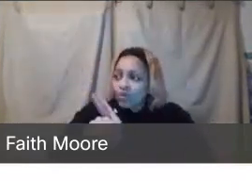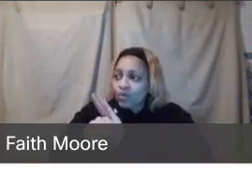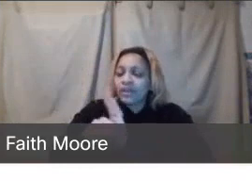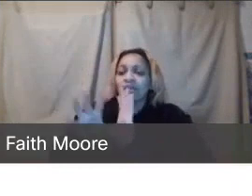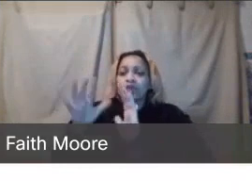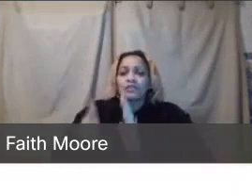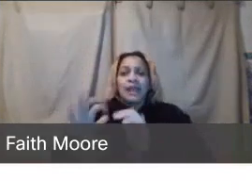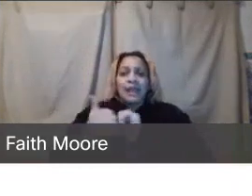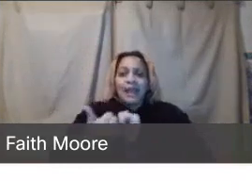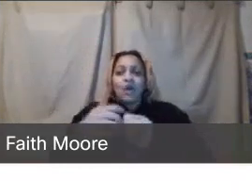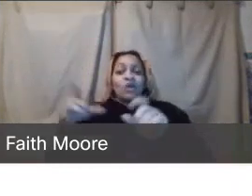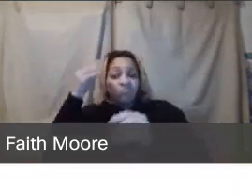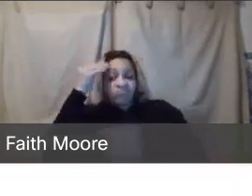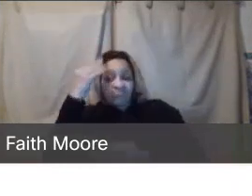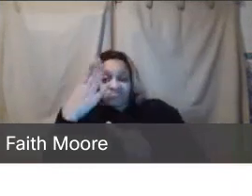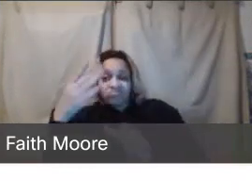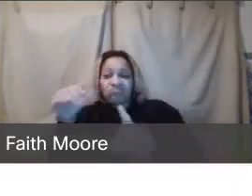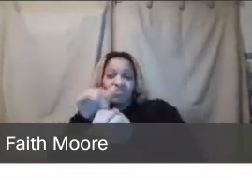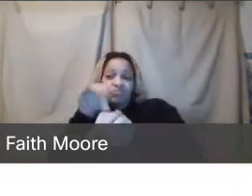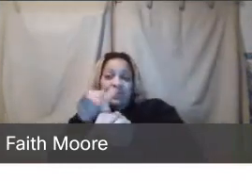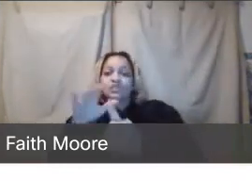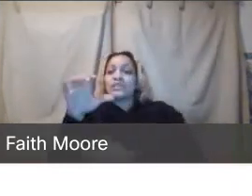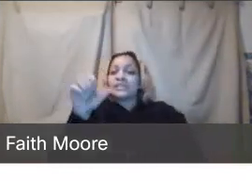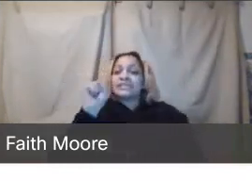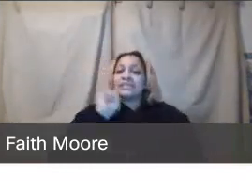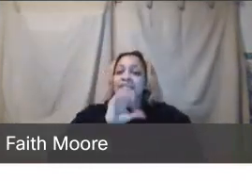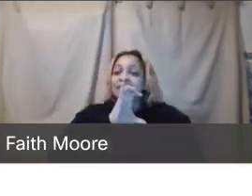Who travel in Pre formed motor coach groups that have limited walking abilities.